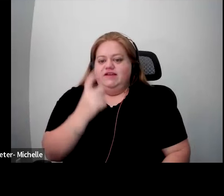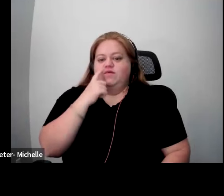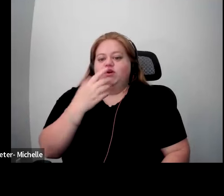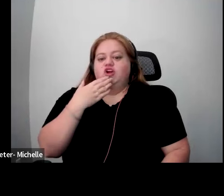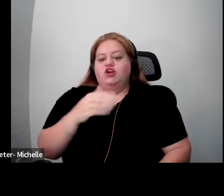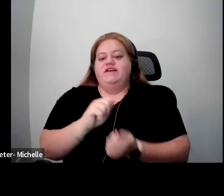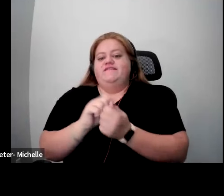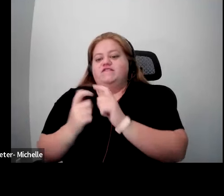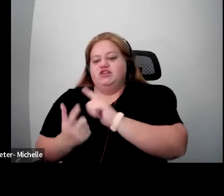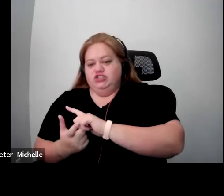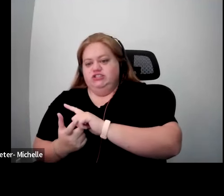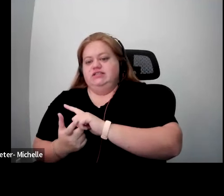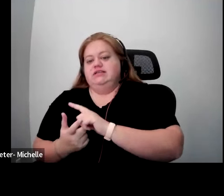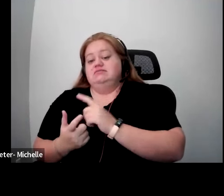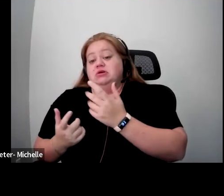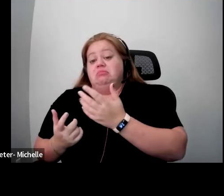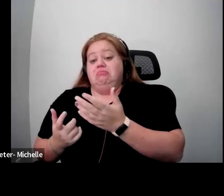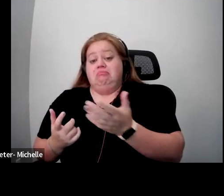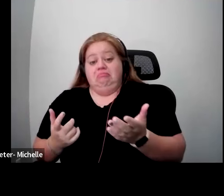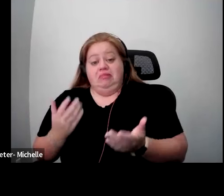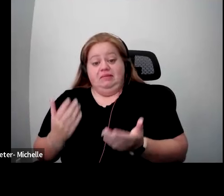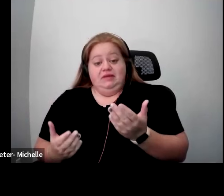And just want to maybe go around in a circle